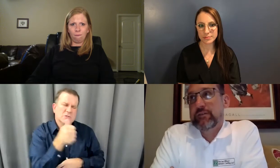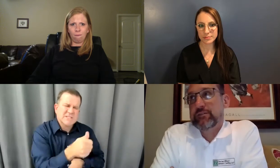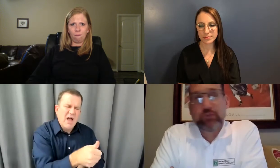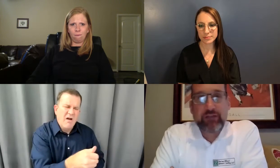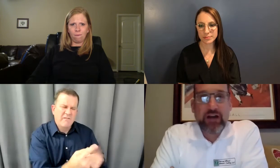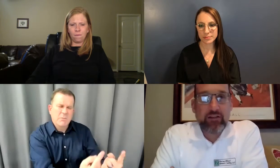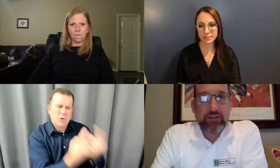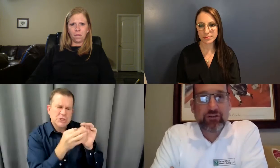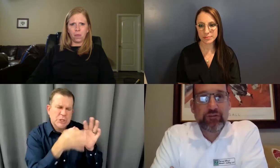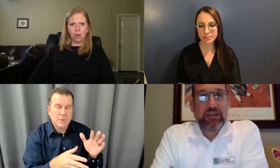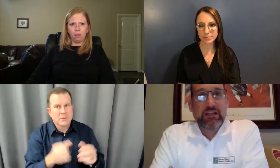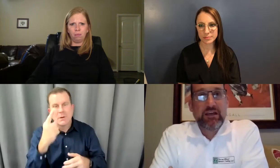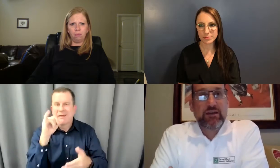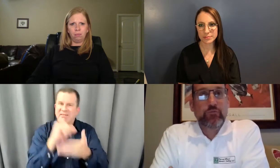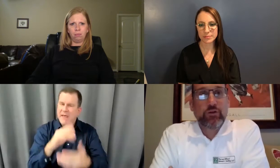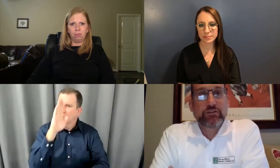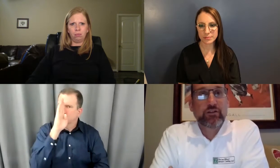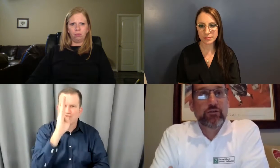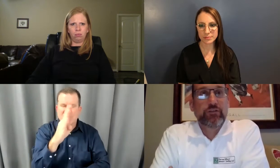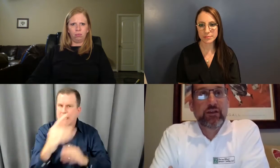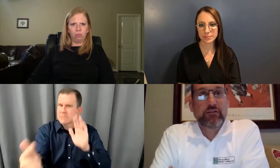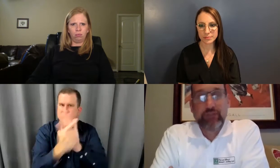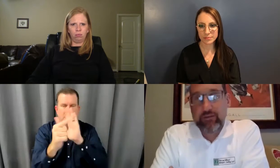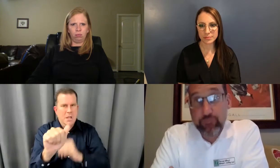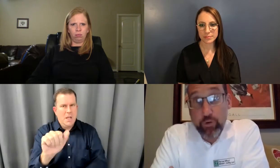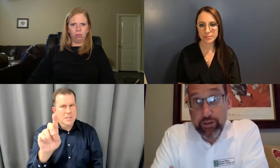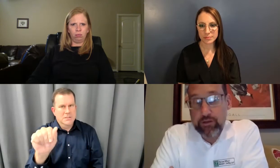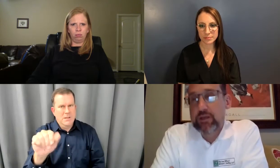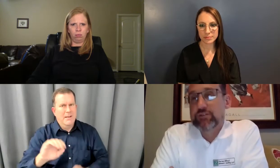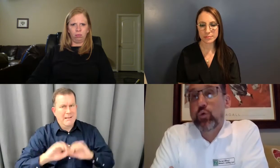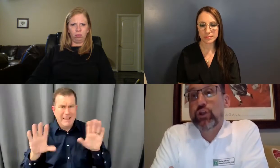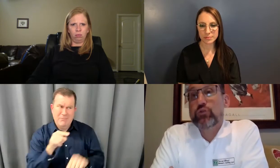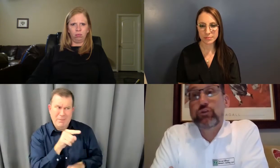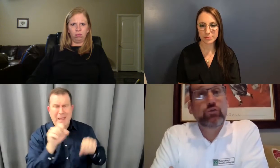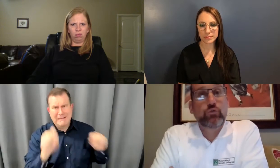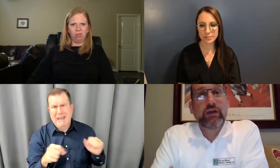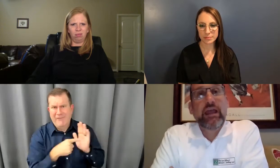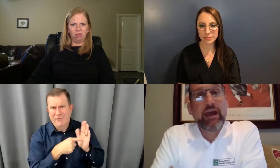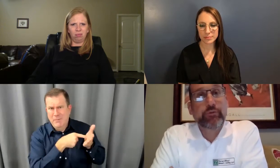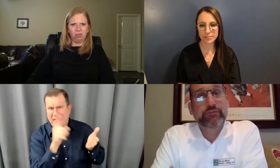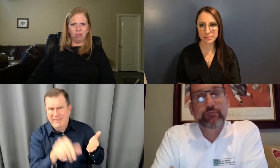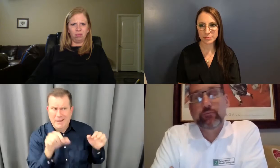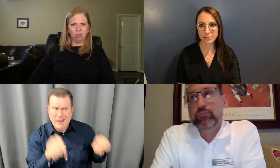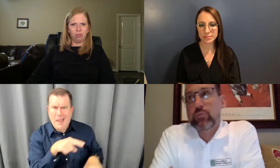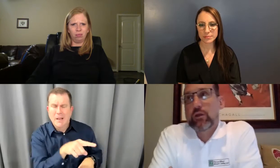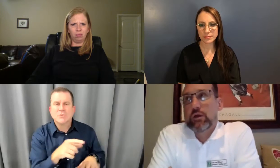is a direct violation of the ADA, where it's clear that they can't afford it. So what do you do when that happens?